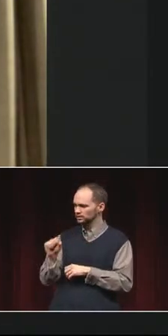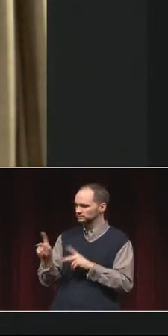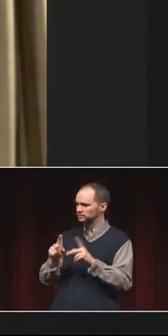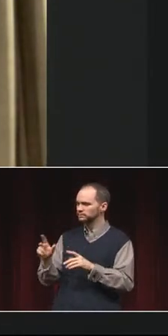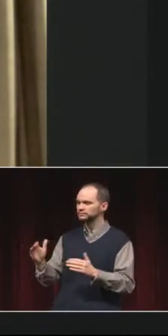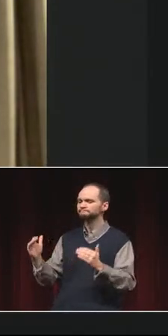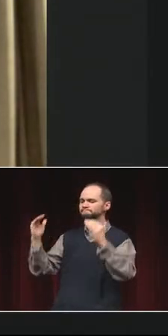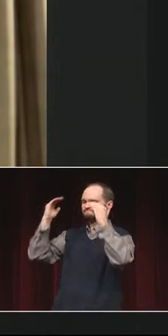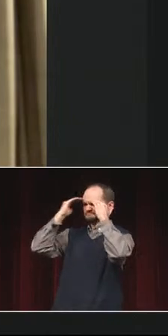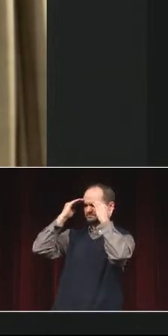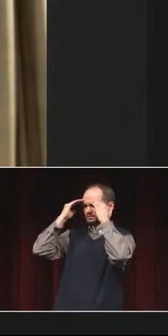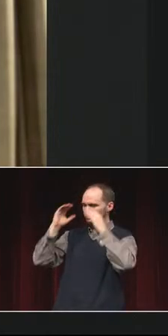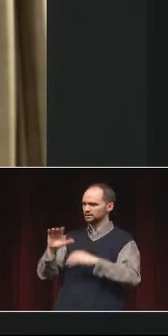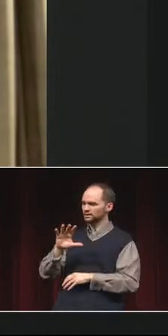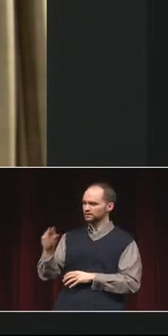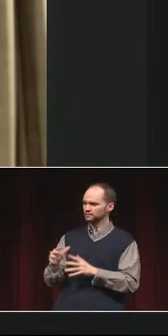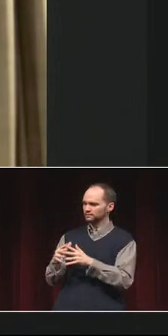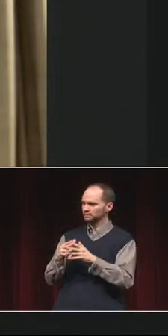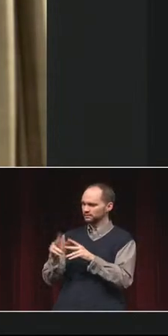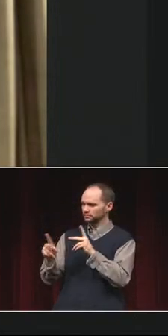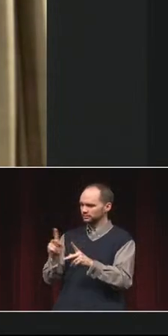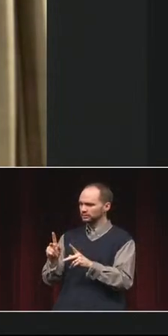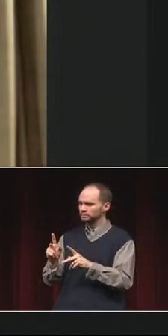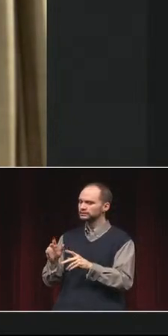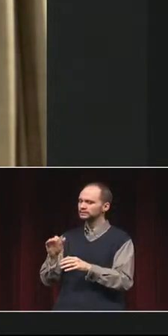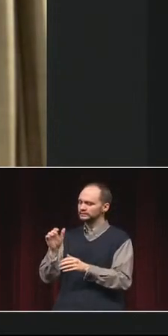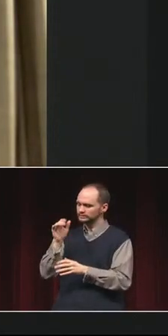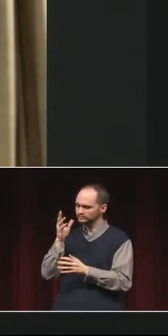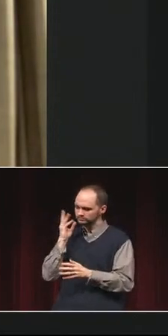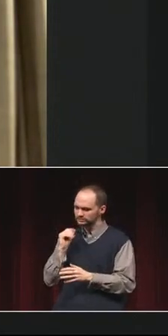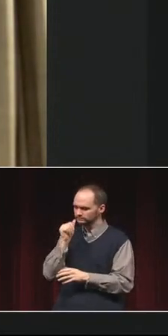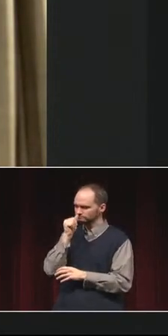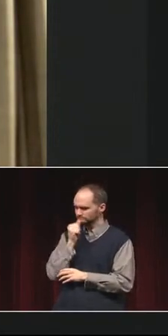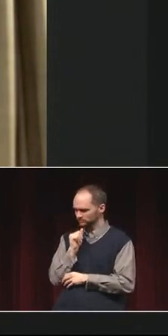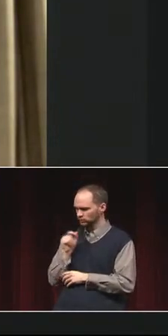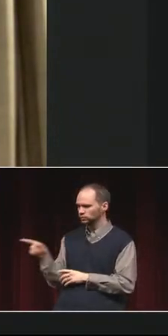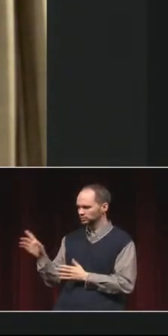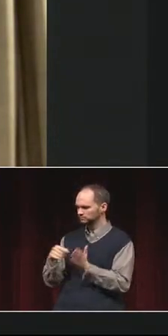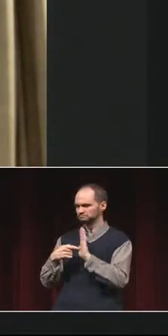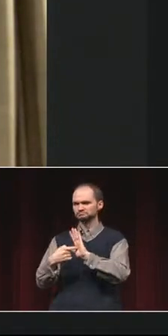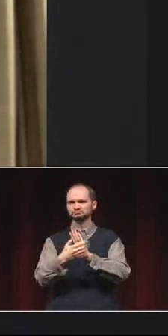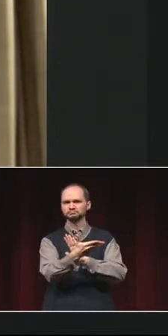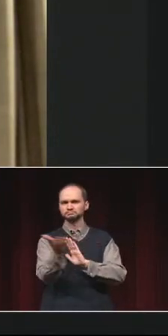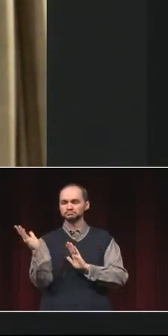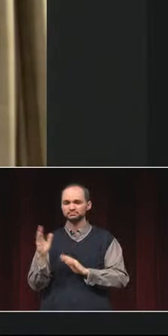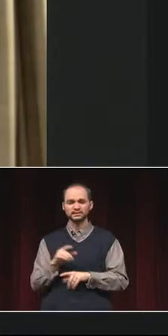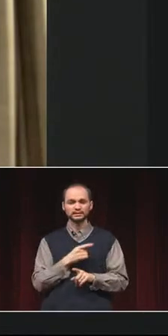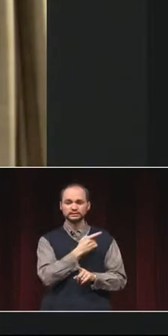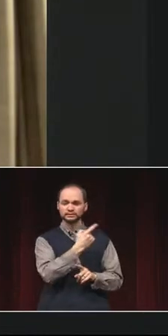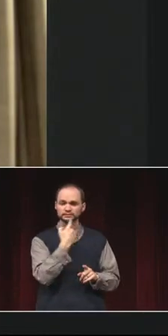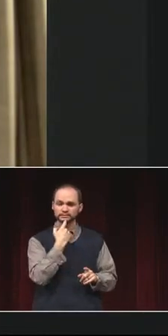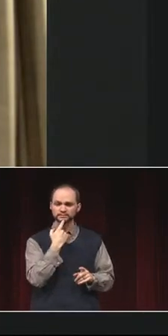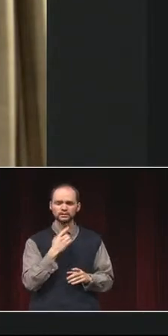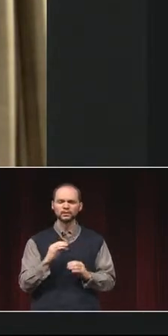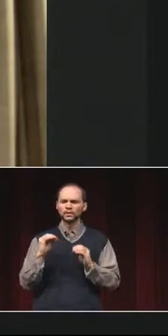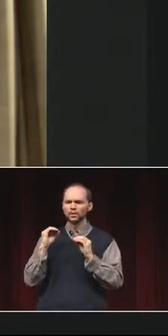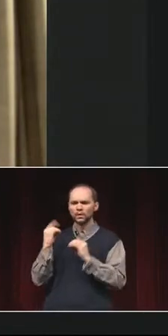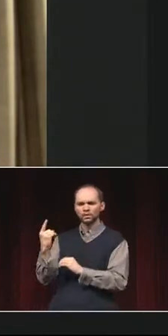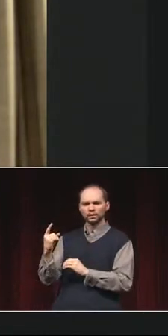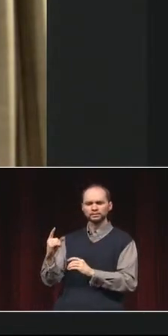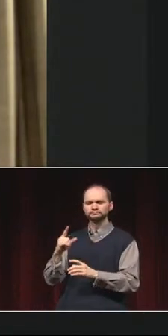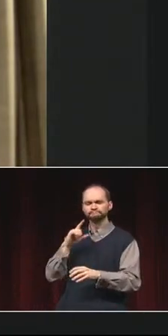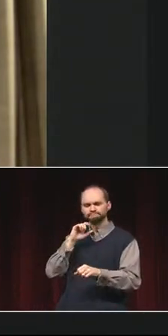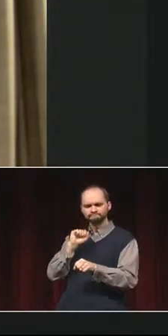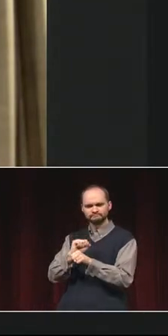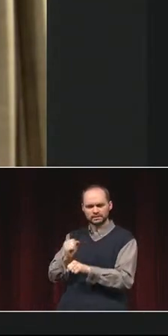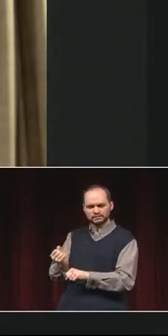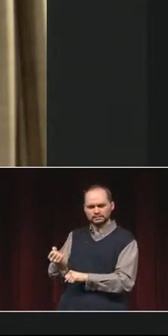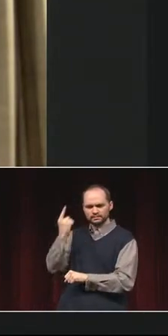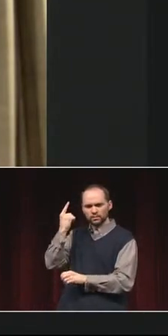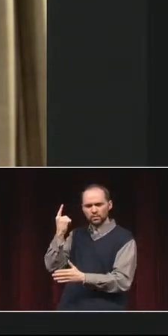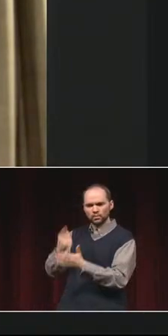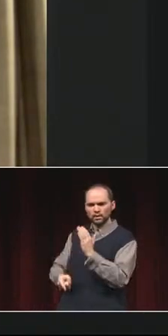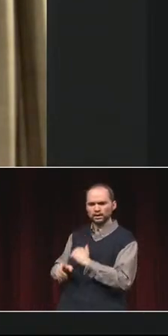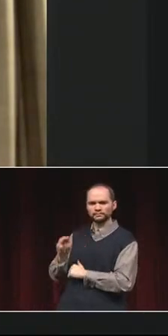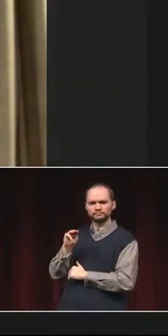in the United States. Dr. King said no one can truly ever understand what Ms. Parks did